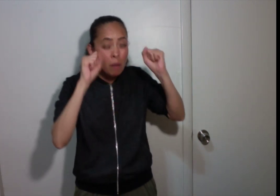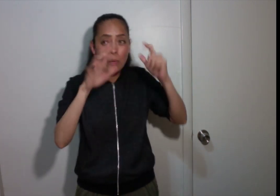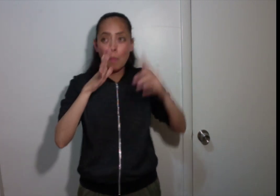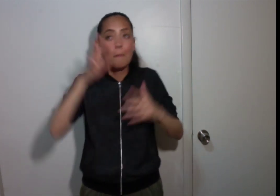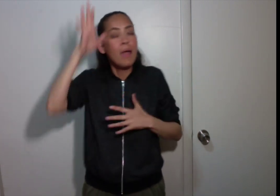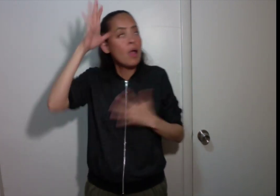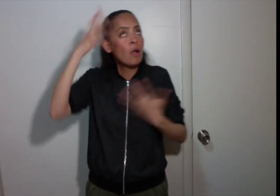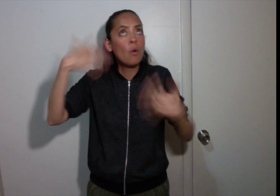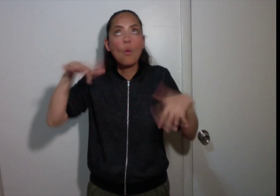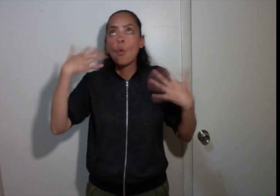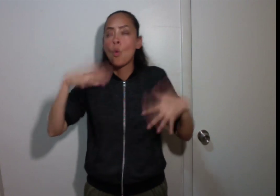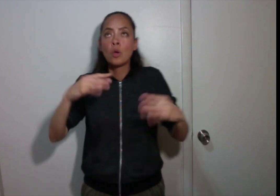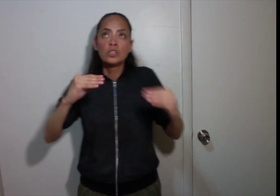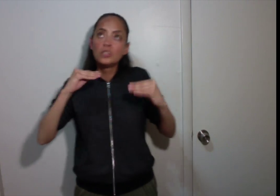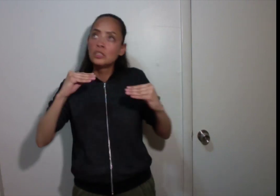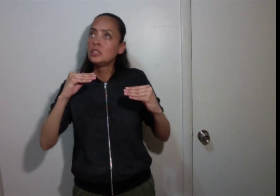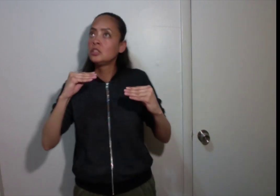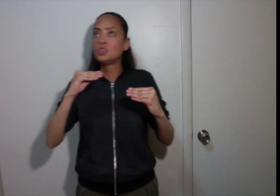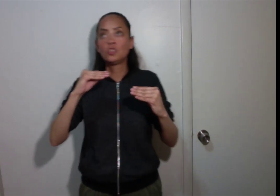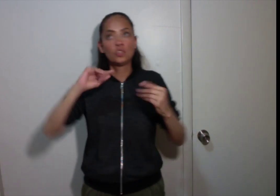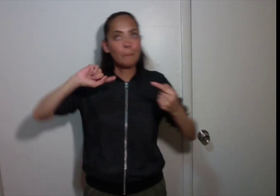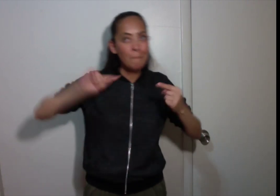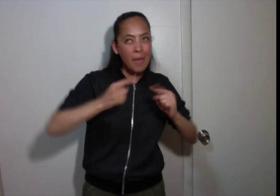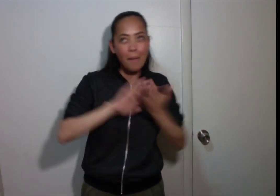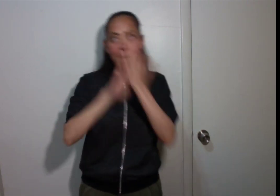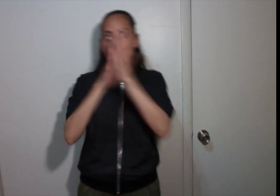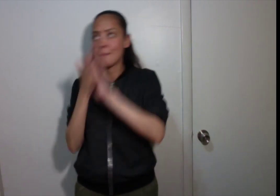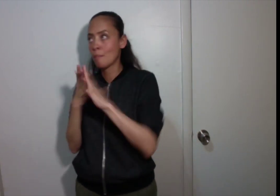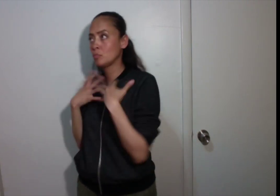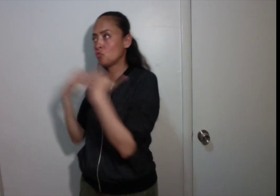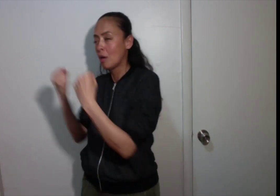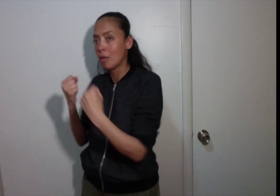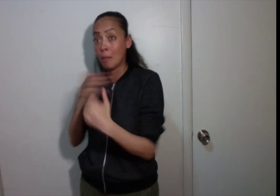to my incredible parents who teach me how to turn pain into strength,